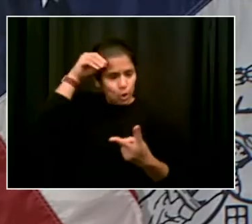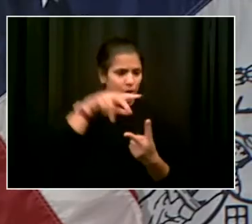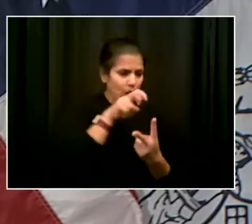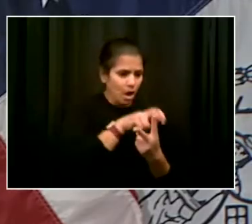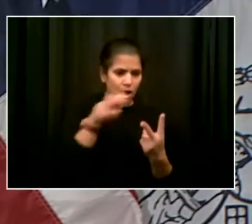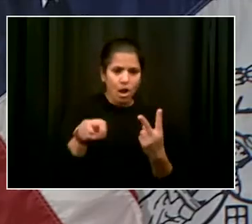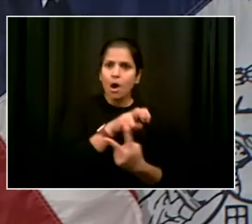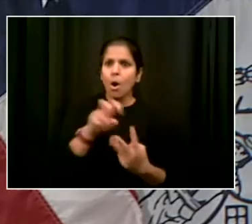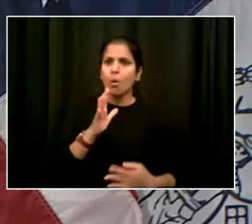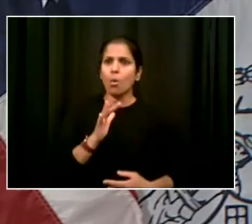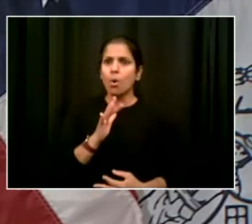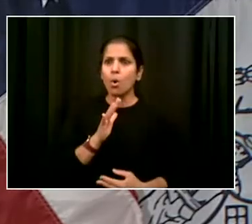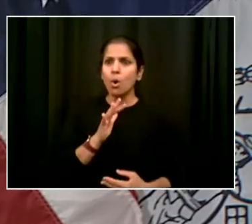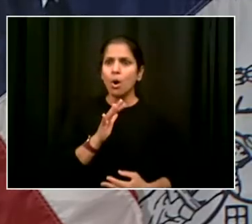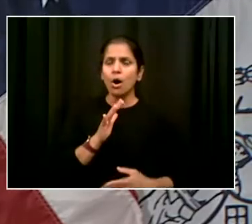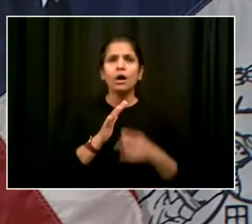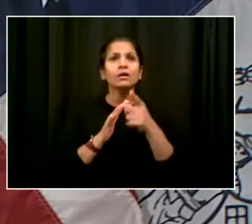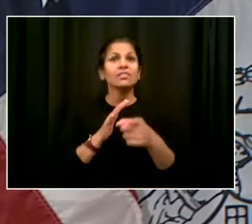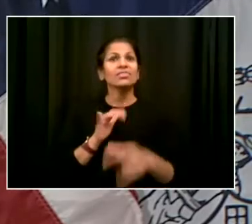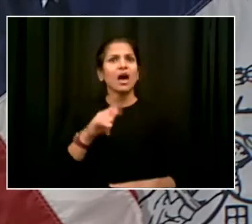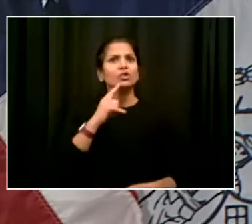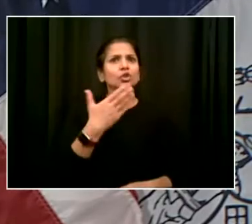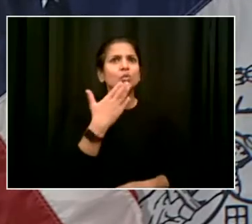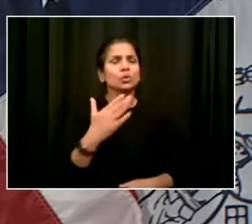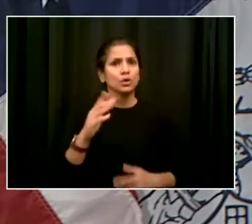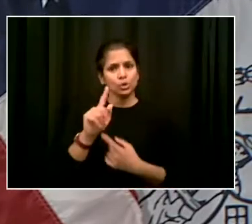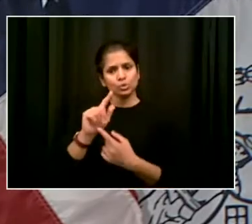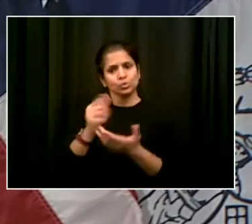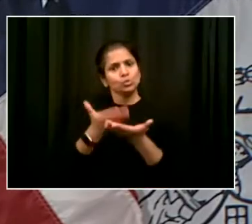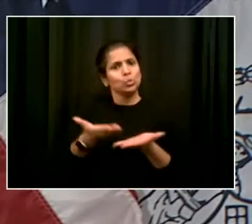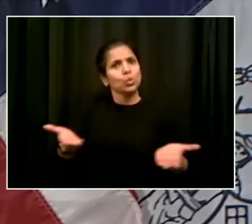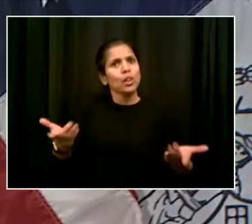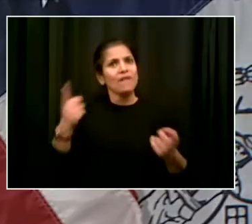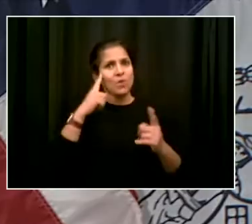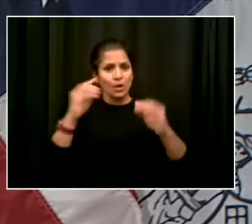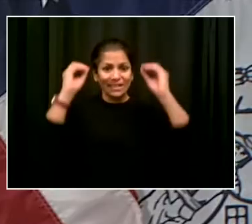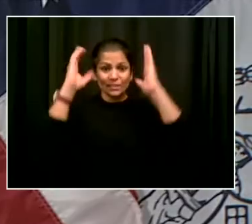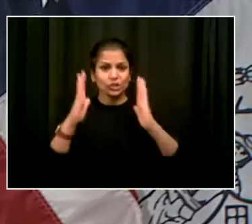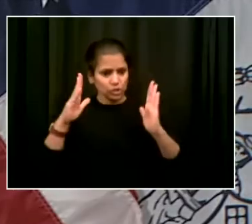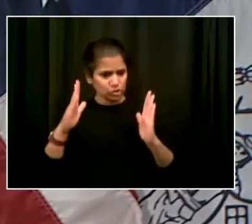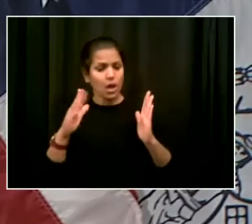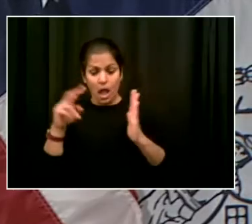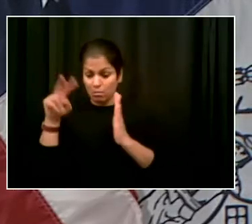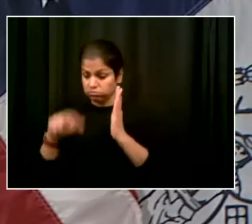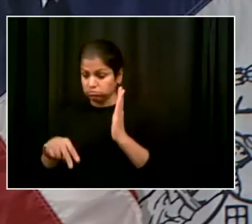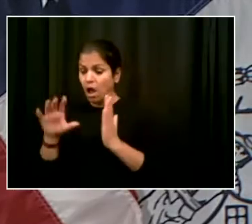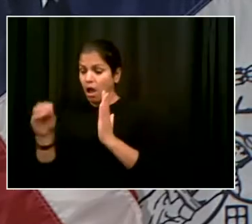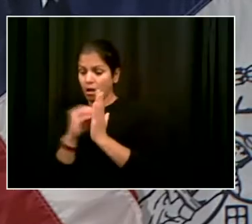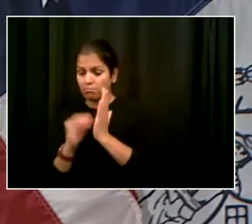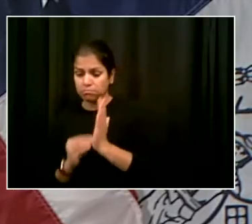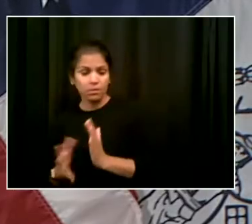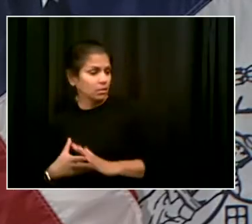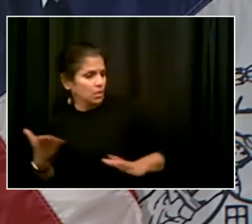TO PURSUE THE AREAEAS WHERE THTH Y NEED MORE GROWTH. I THINK IT'S ANOTHER R OOTL L ATHT TEACHERS